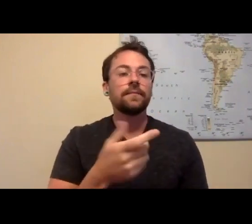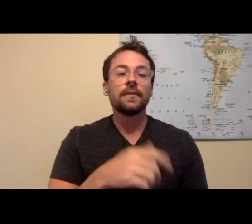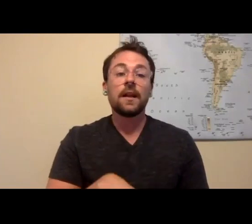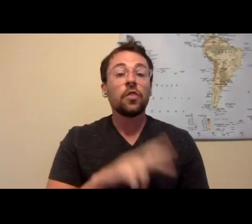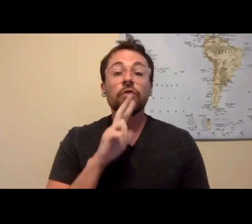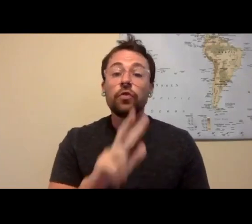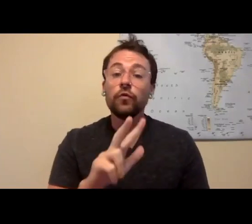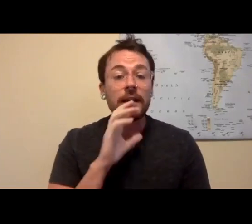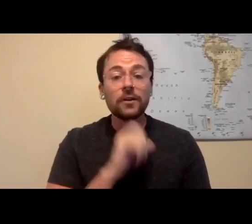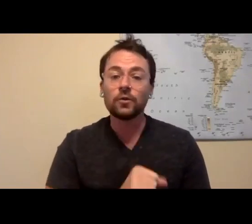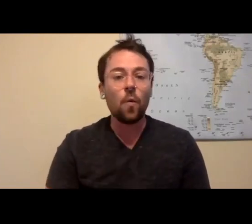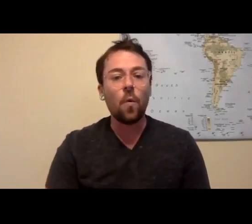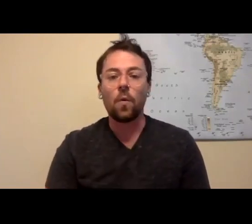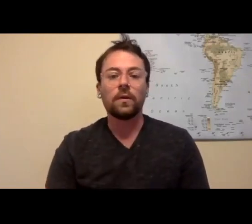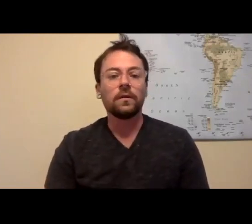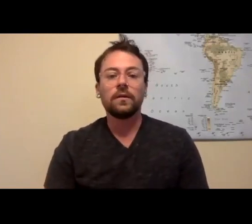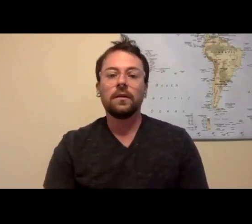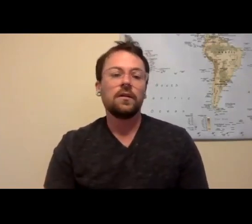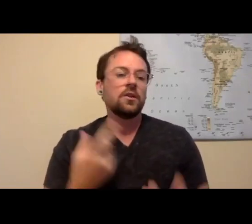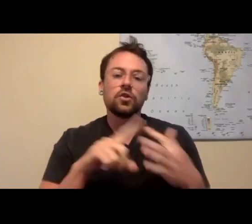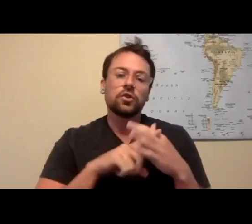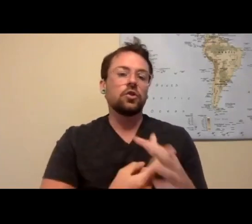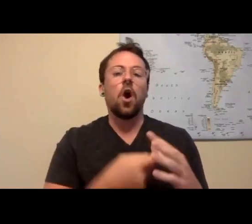people are even later.